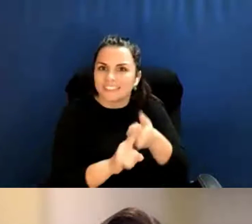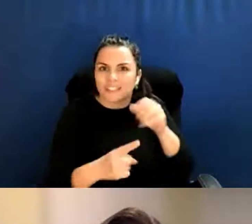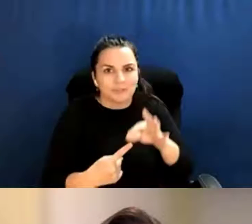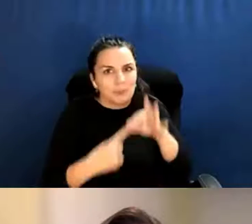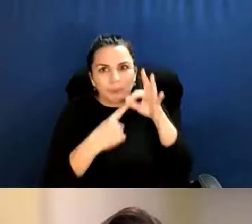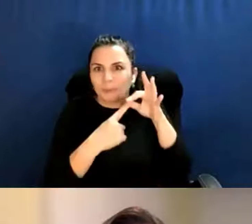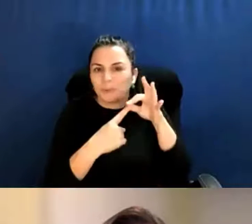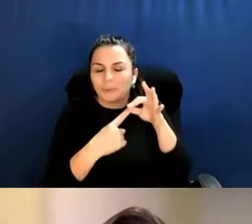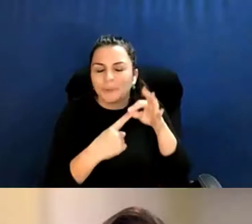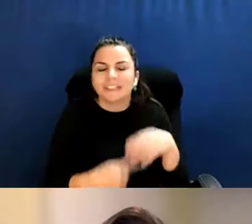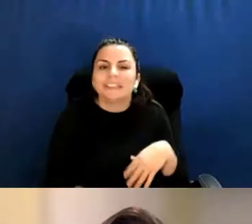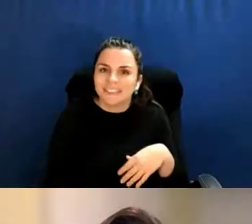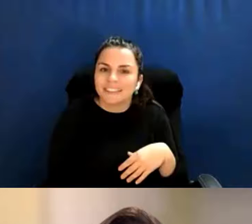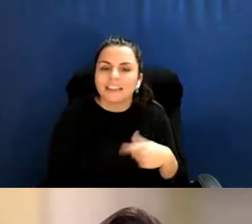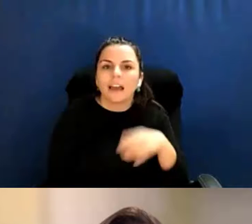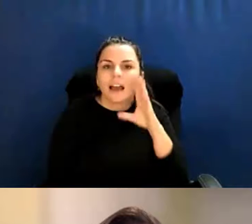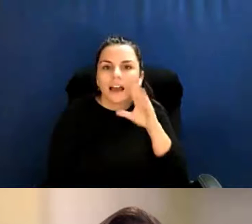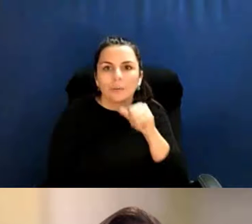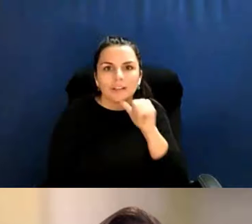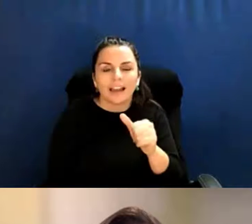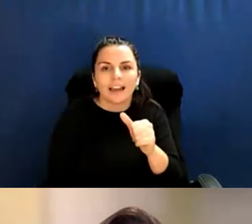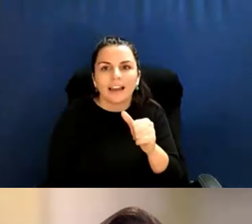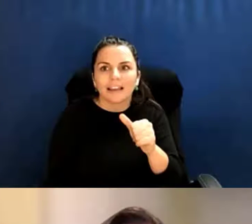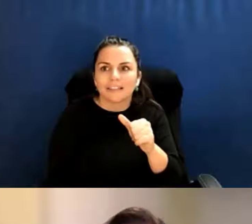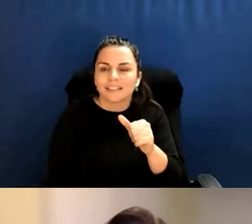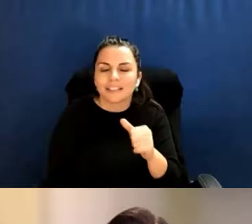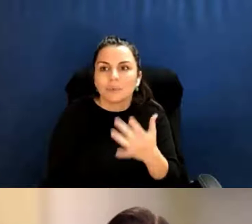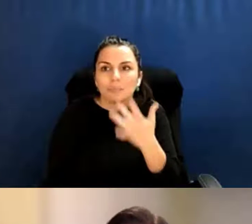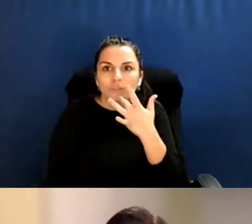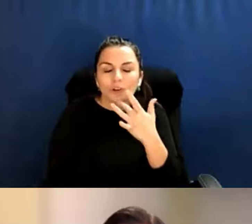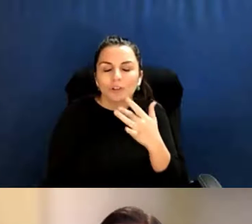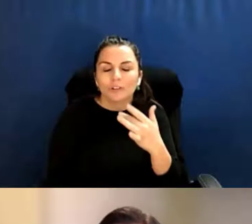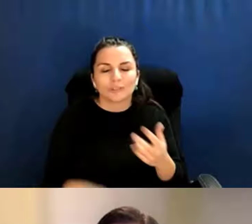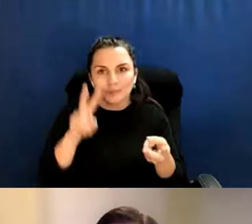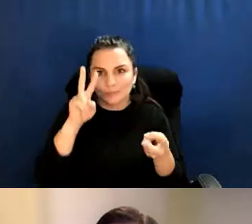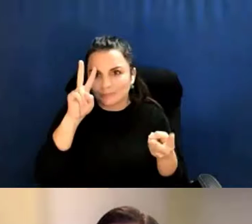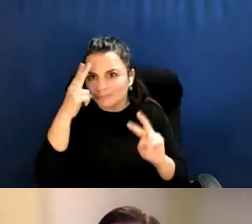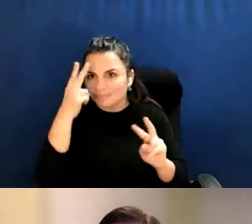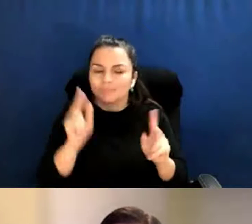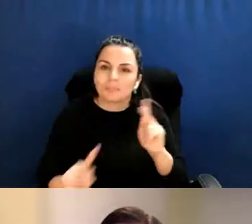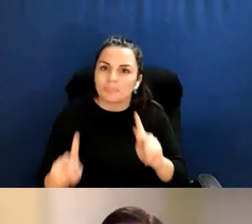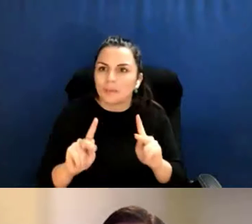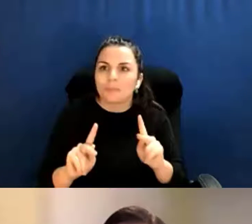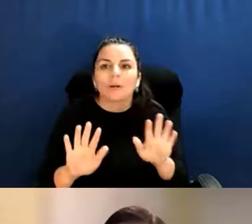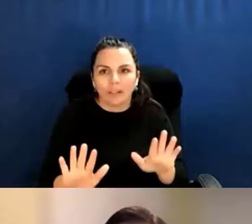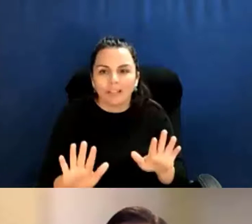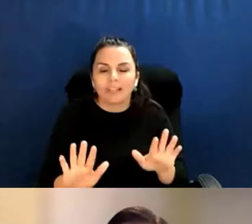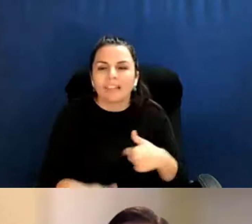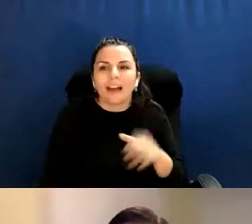And I would not want to give you more information here before knowing some of the details